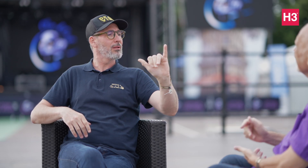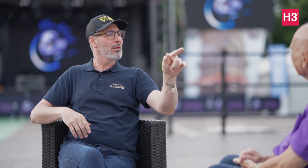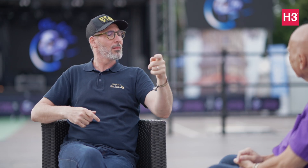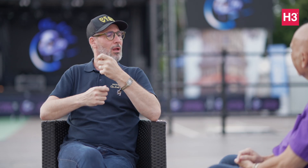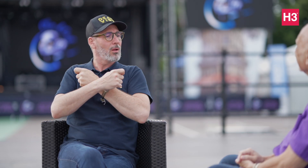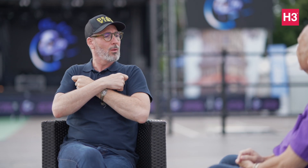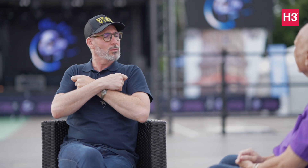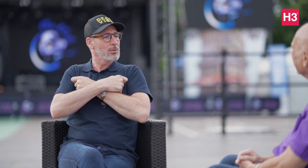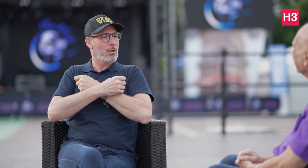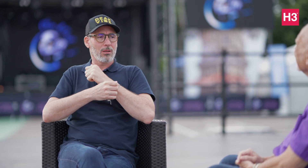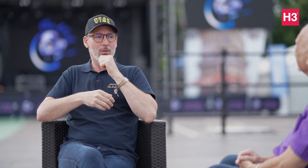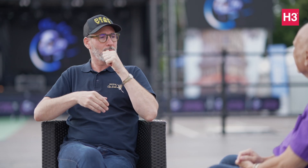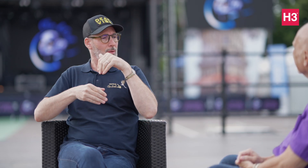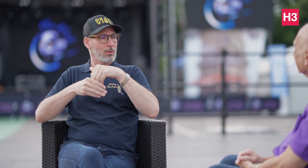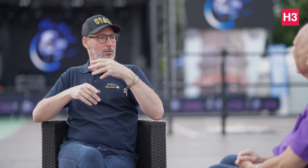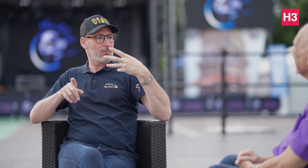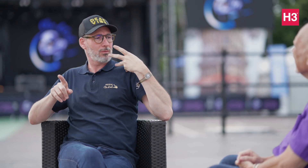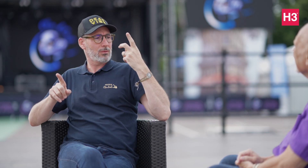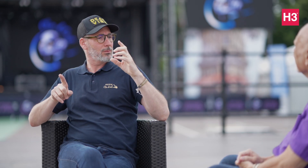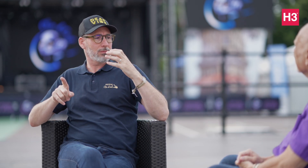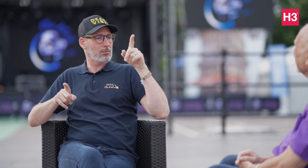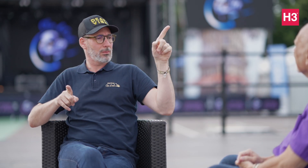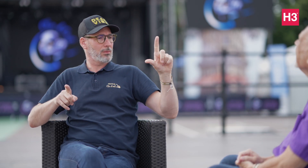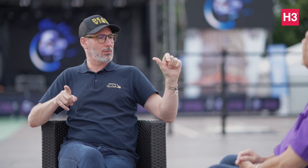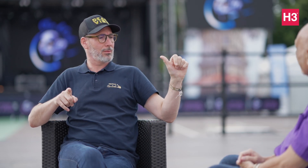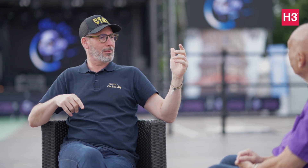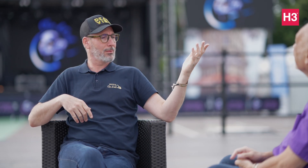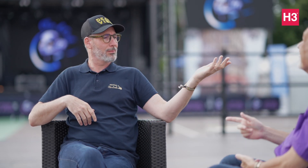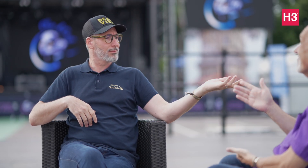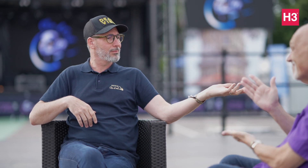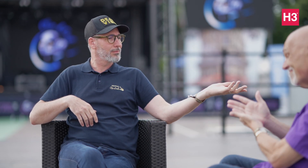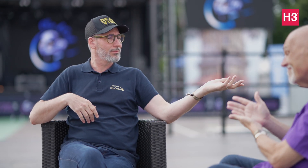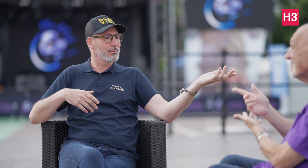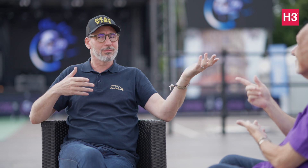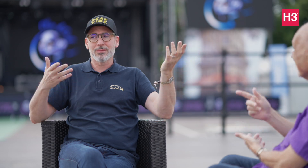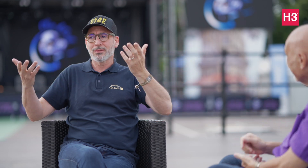Even the Oscars are in Los Angeles, not Washington, D.C.